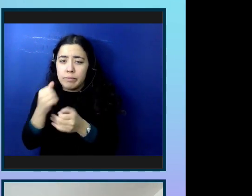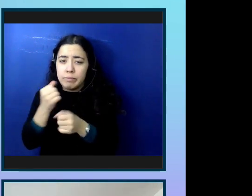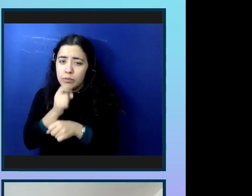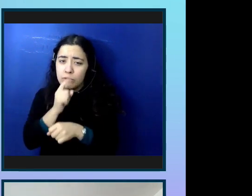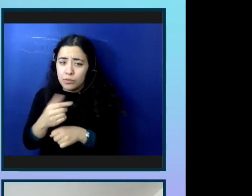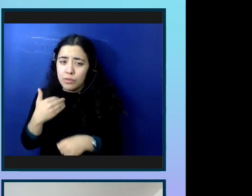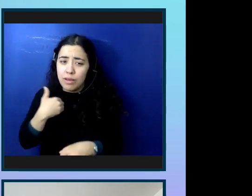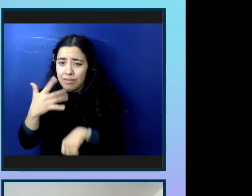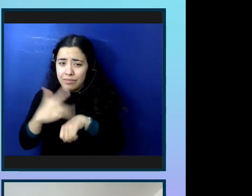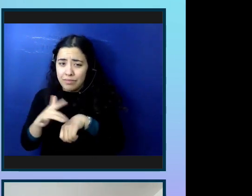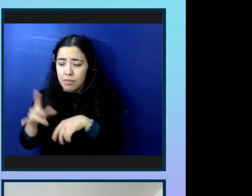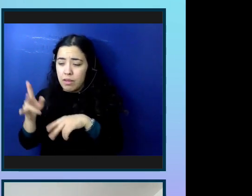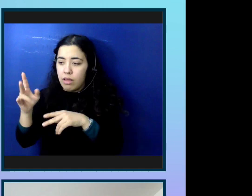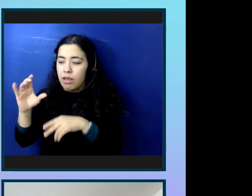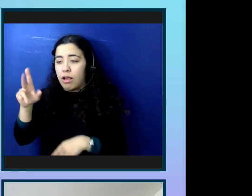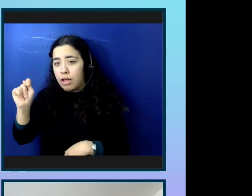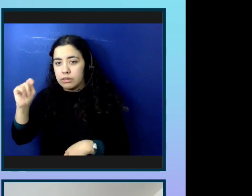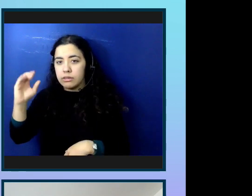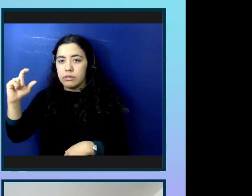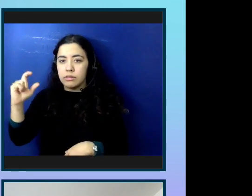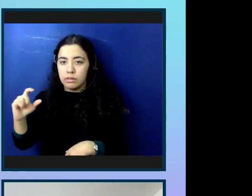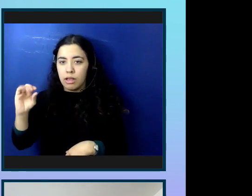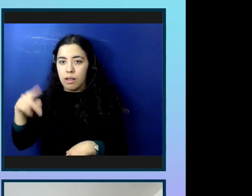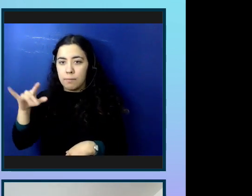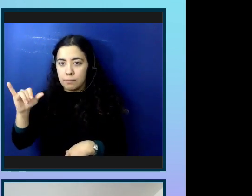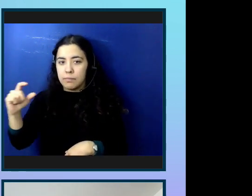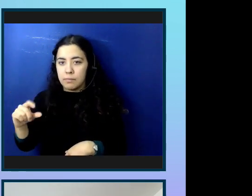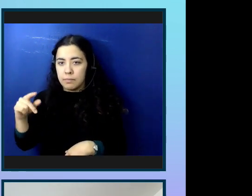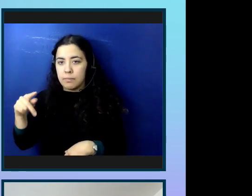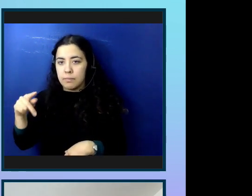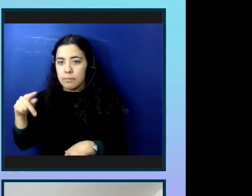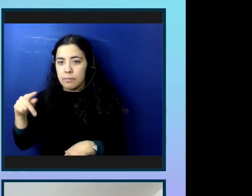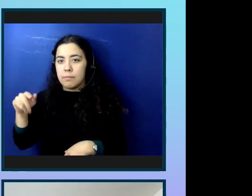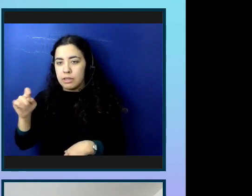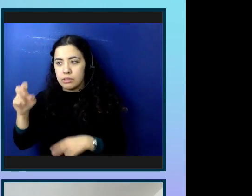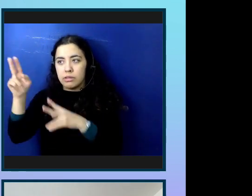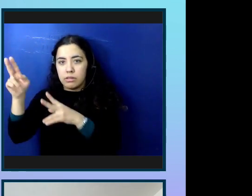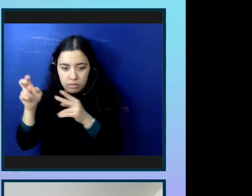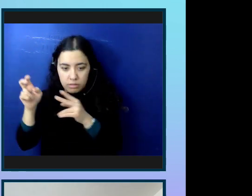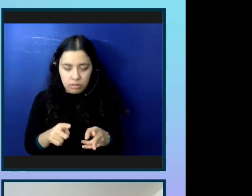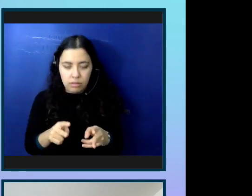but as designers to make sure that this isn't an oversight, indicate it in your designs, remind your dev team that